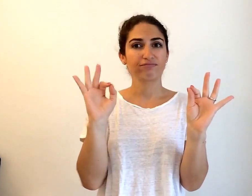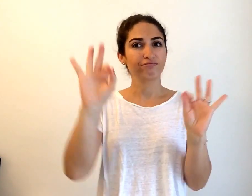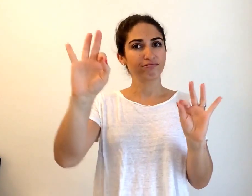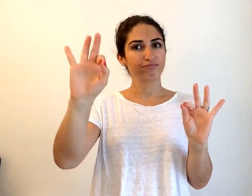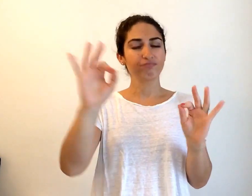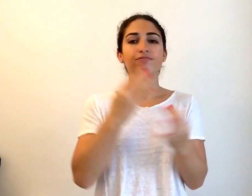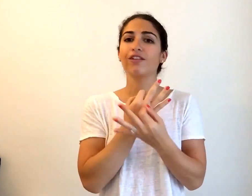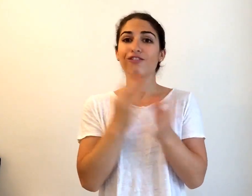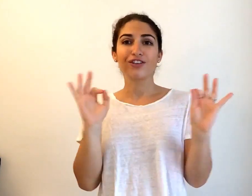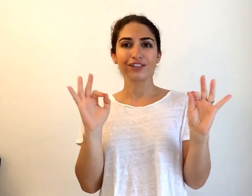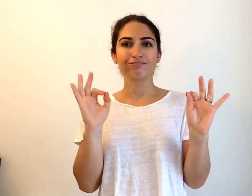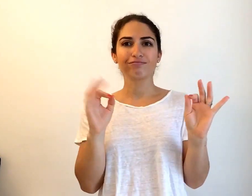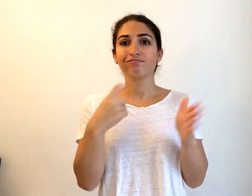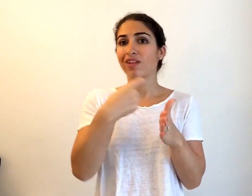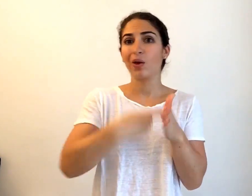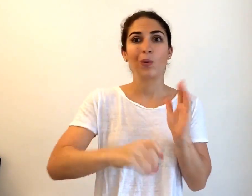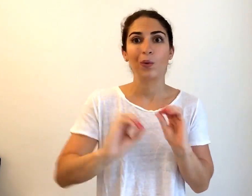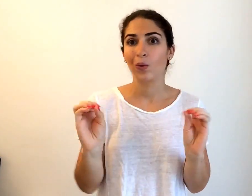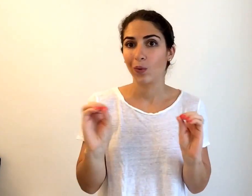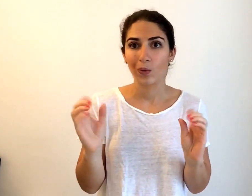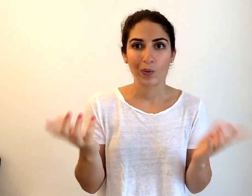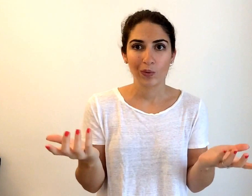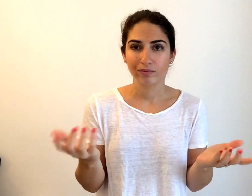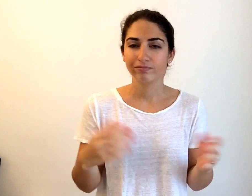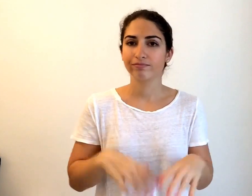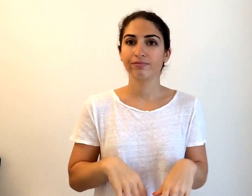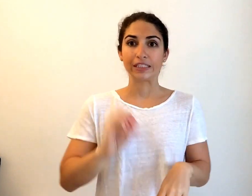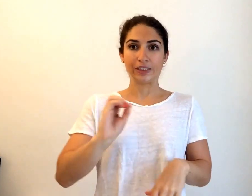handshape: FREE. FREE like this means cost nothing.